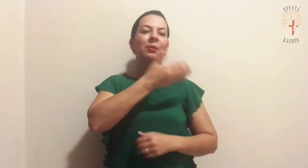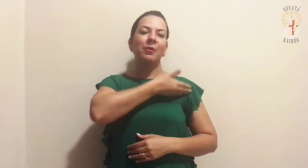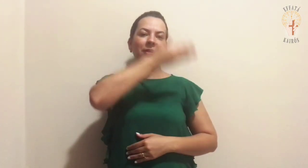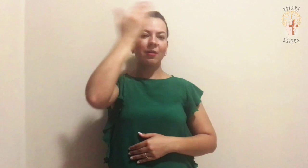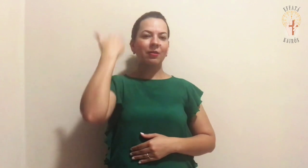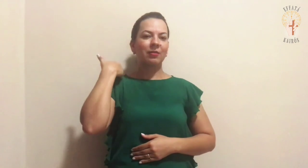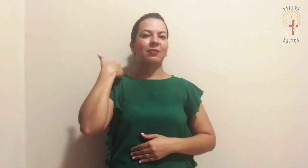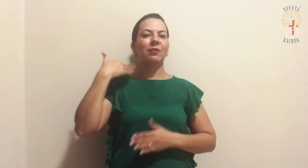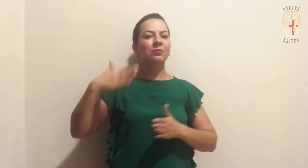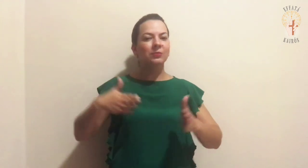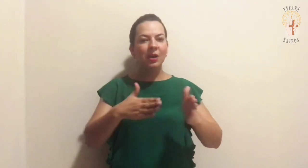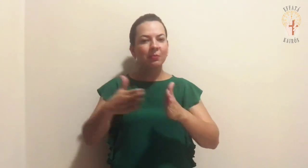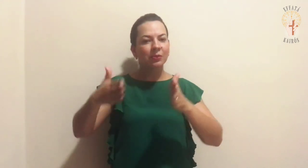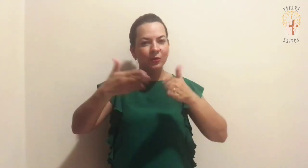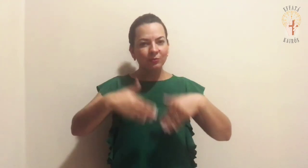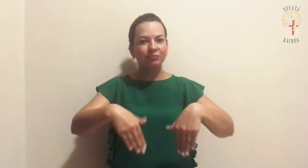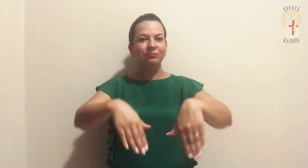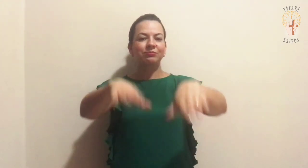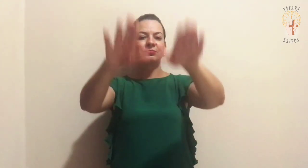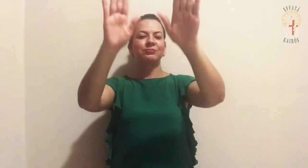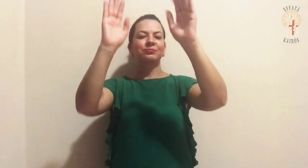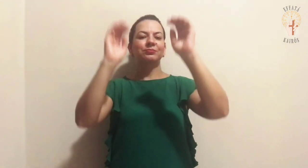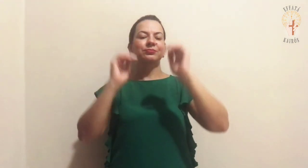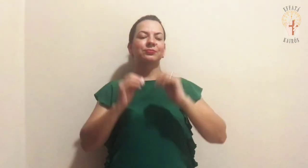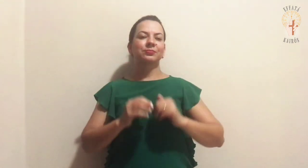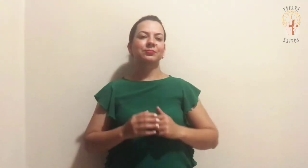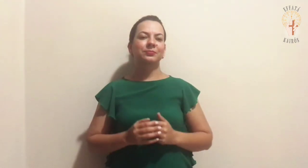the Virgin Mary was also in the presence.